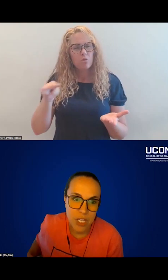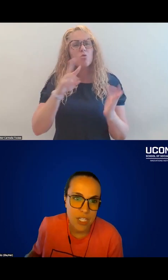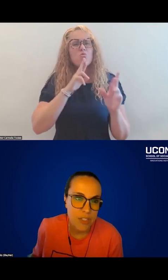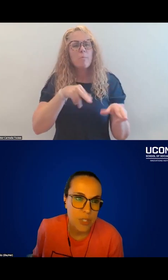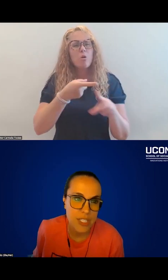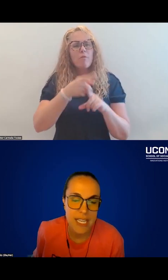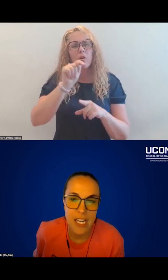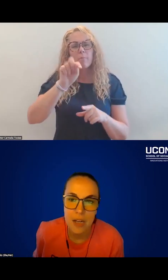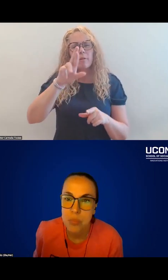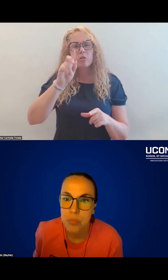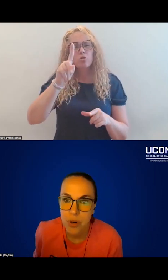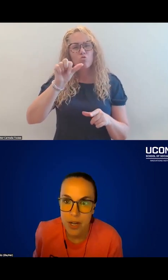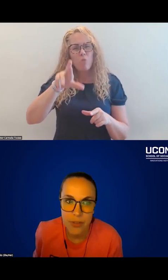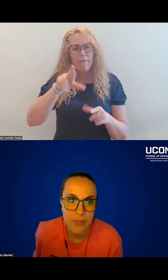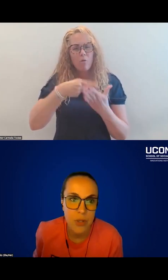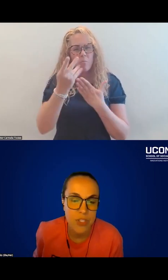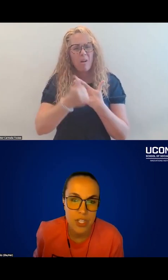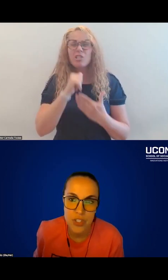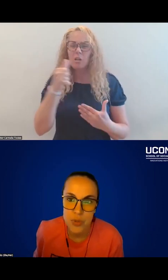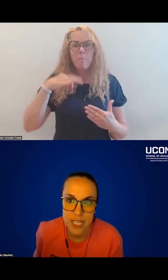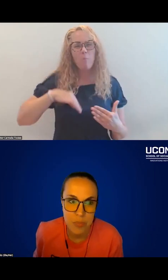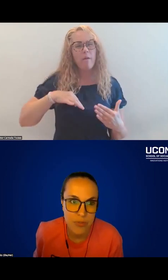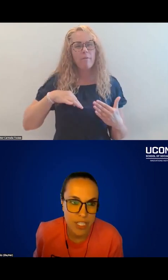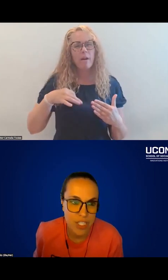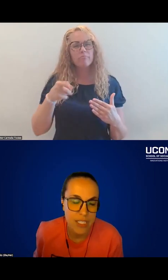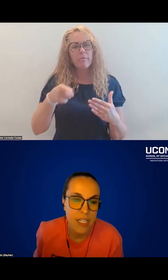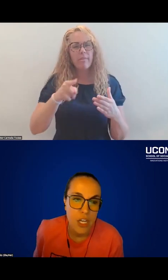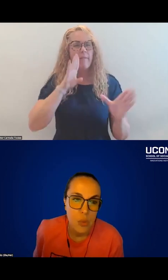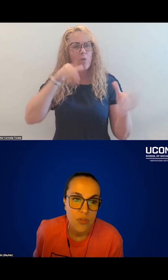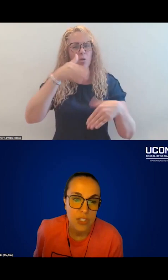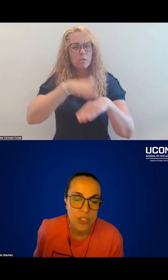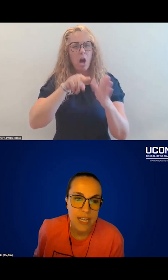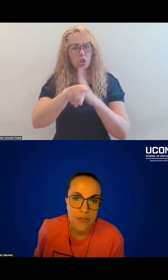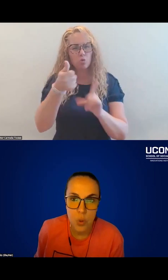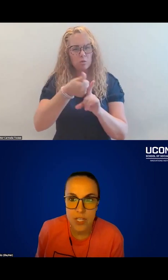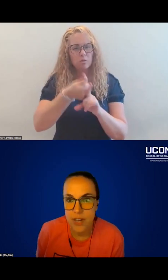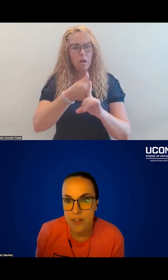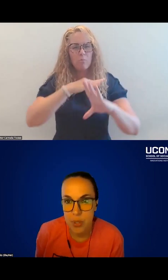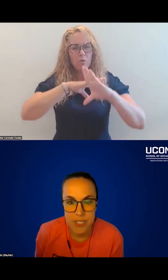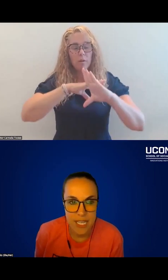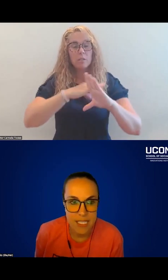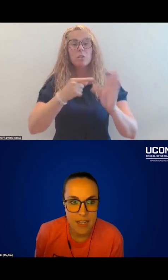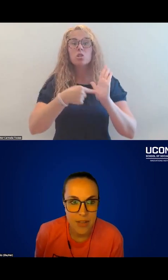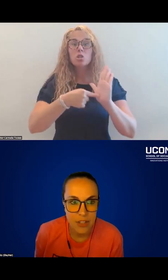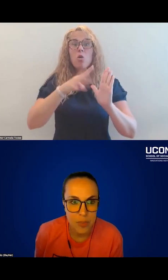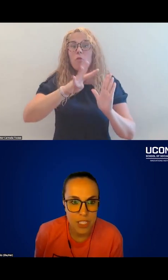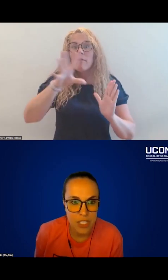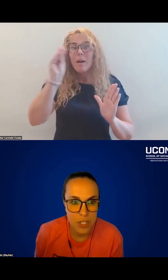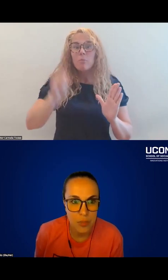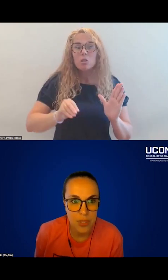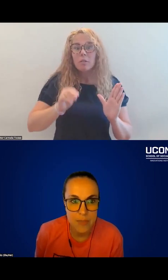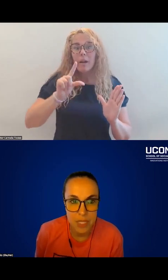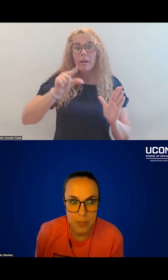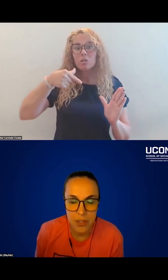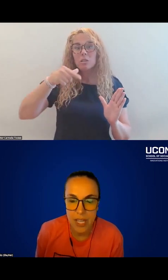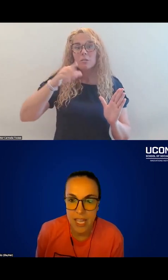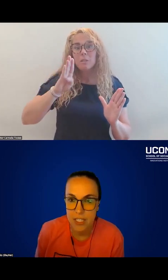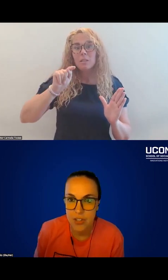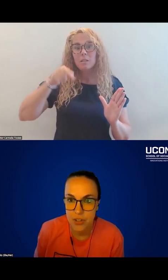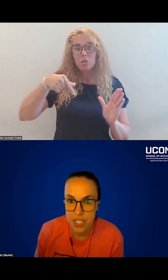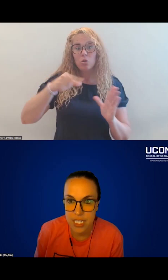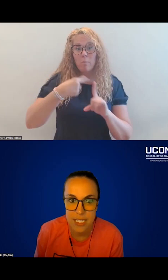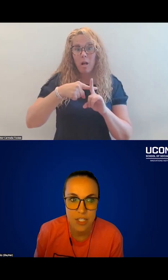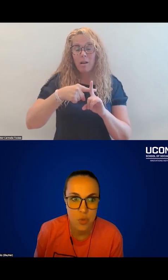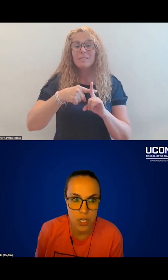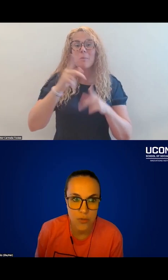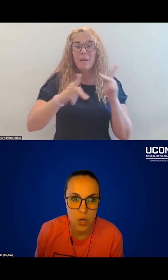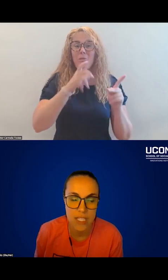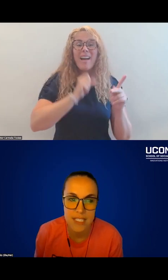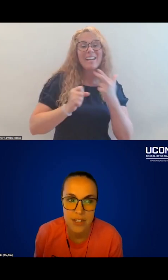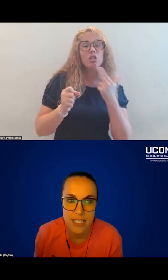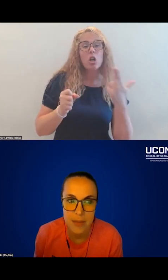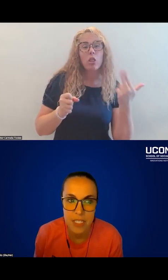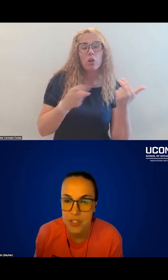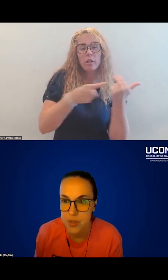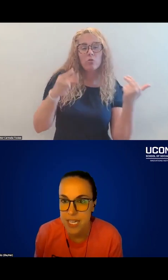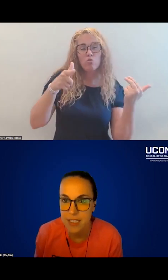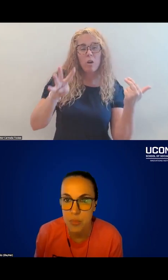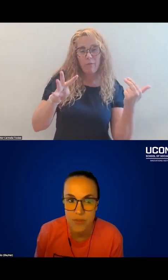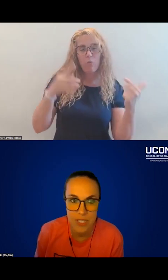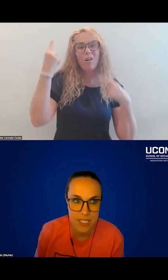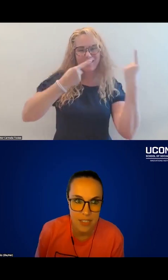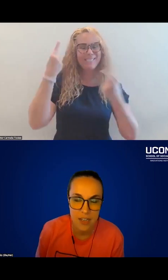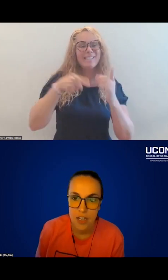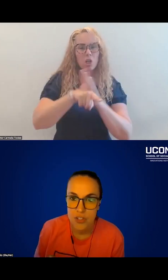PROJECT REVEALED THAT 45% OF LGBTQ+ PEOPLE AGED 13-24 ATTEMPTED SUICIDE THAT YEAR.